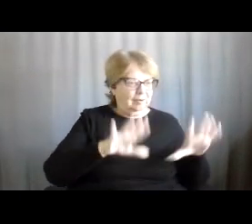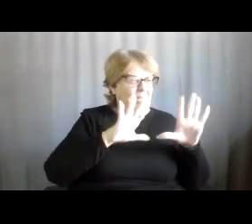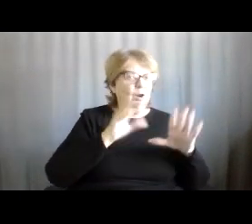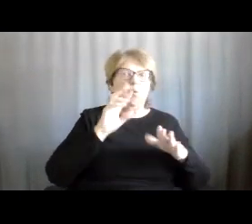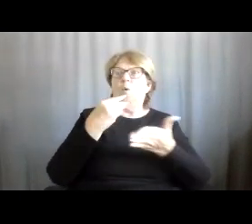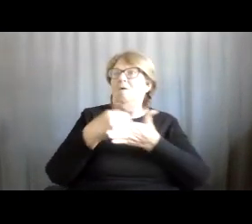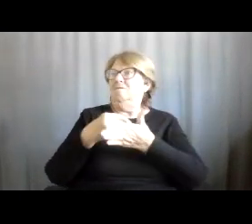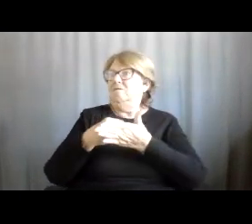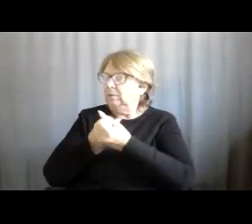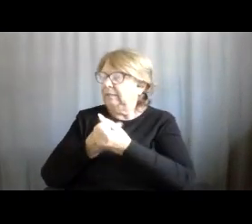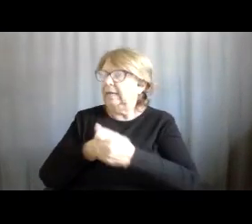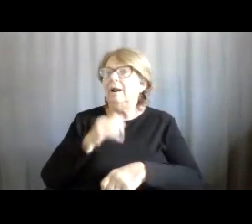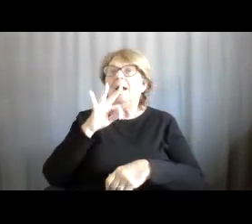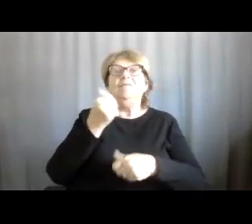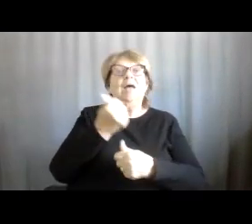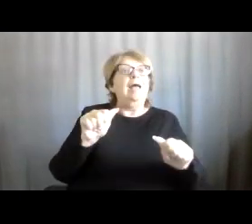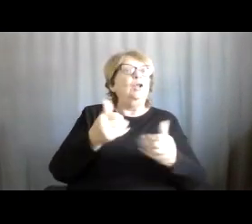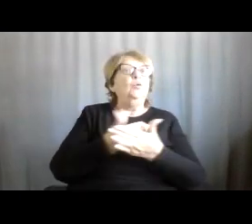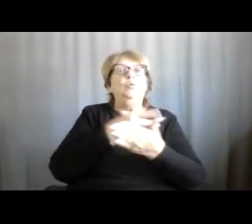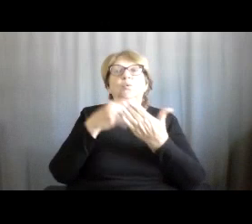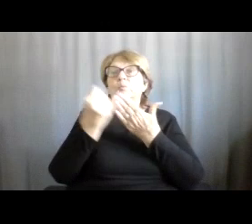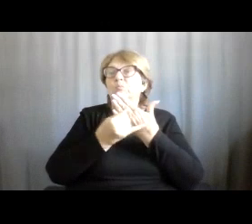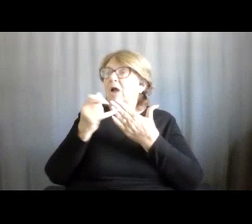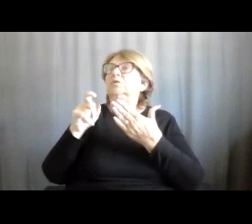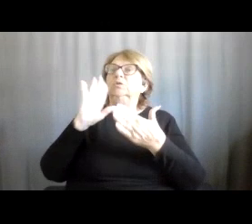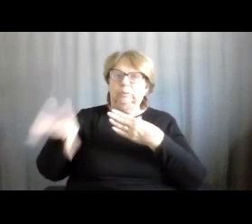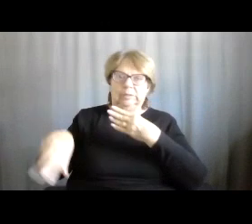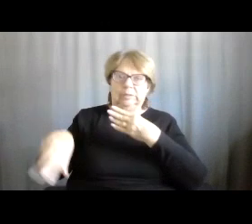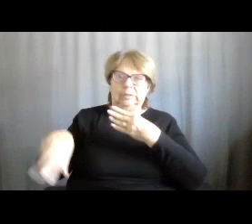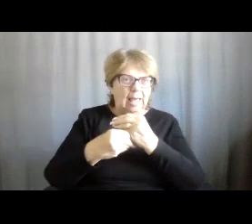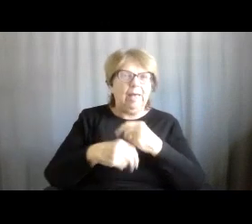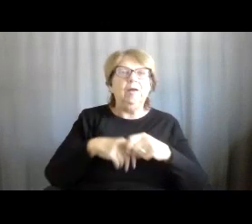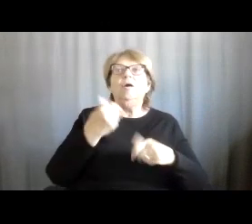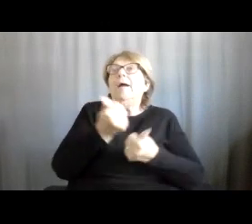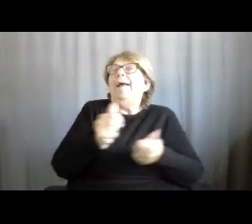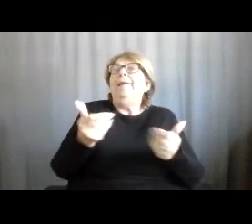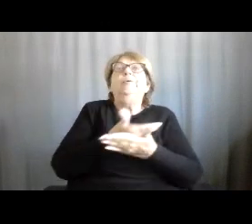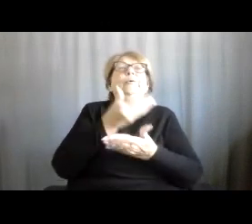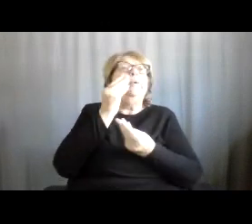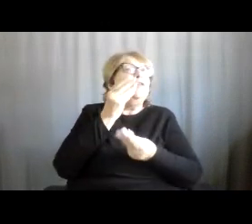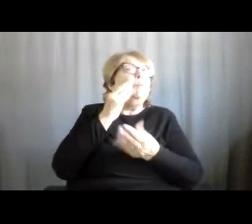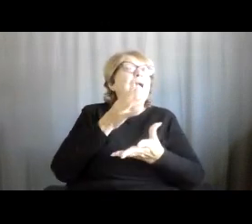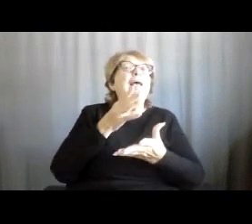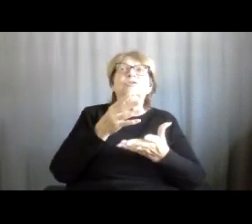are added or if there's any new information that surfaces from continued public outreach.